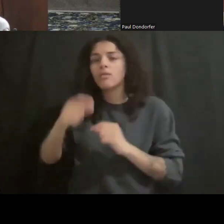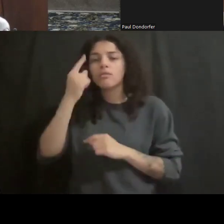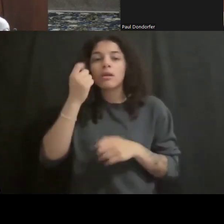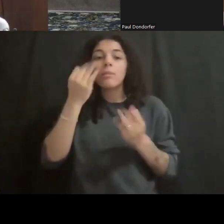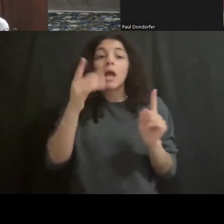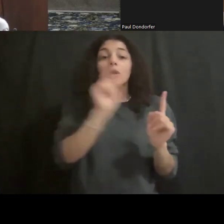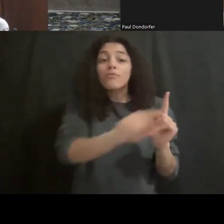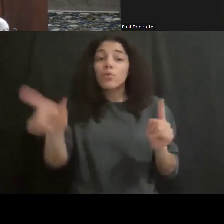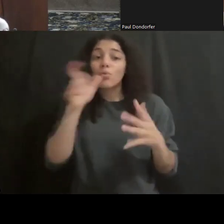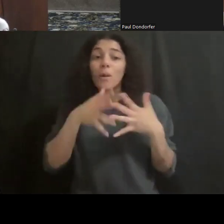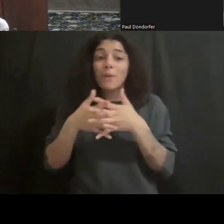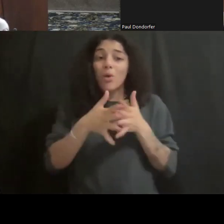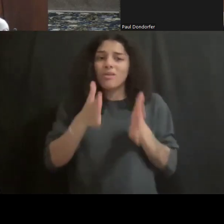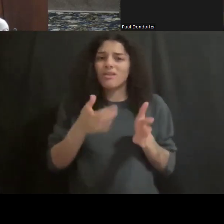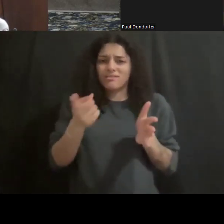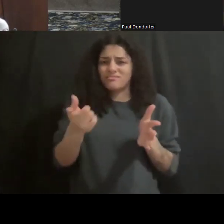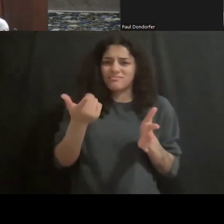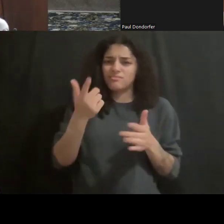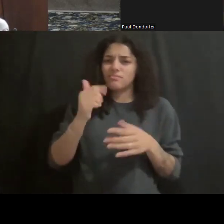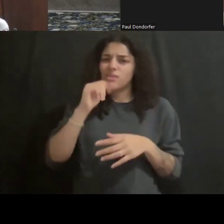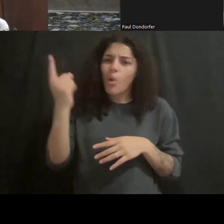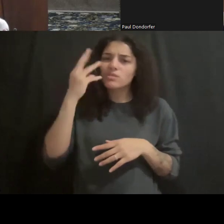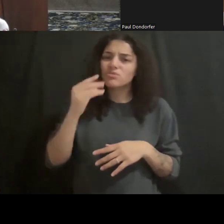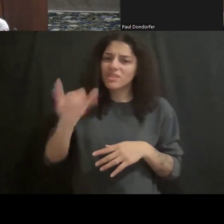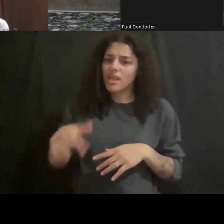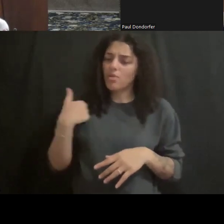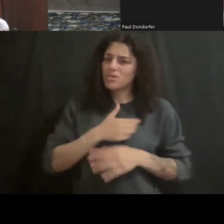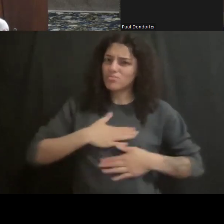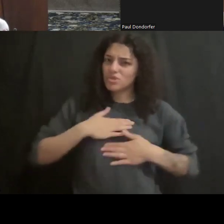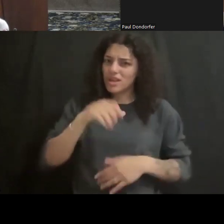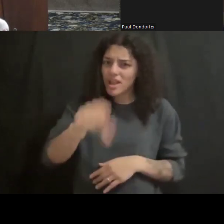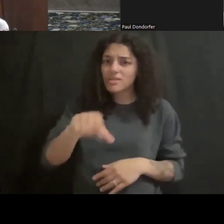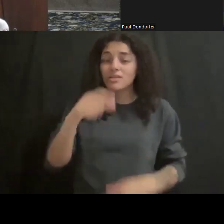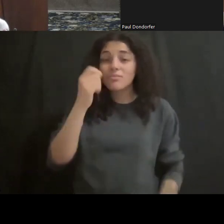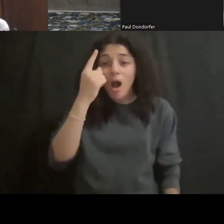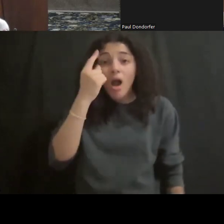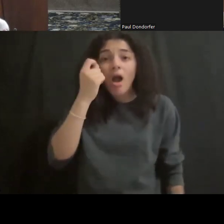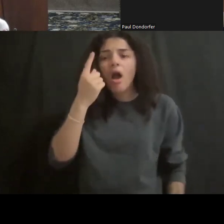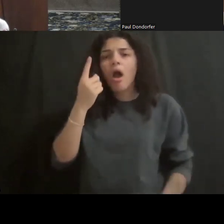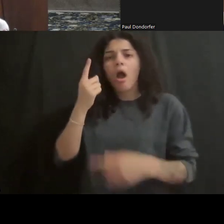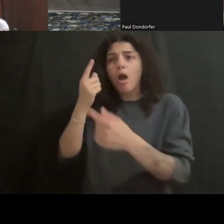so grateful for that But a lack of understanding does not excuse a lack of empathy I urge this